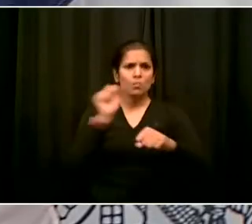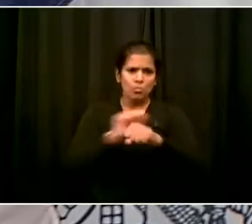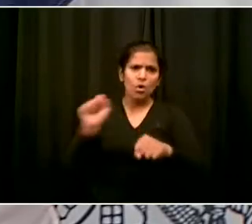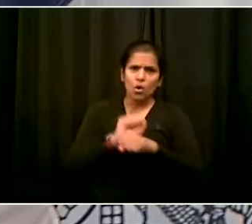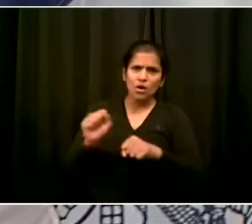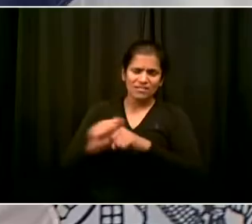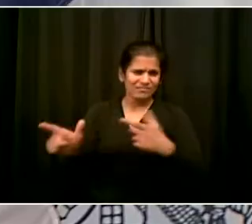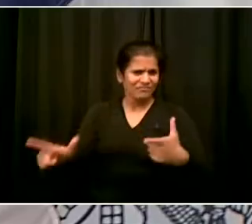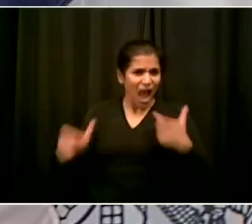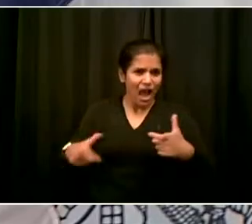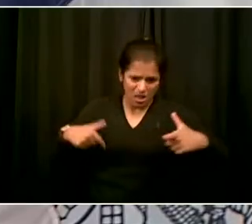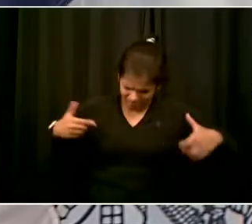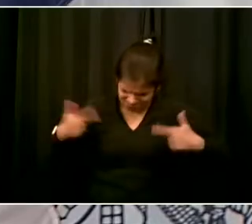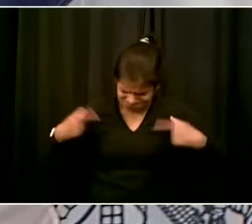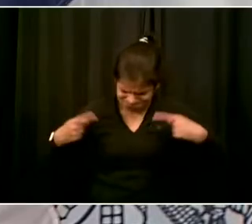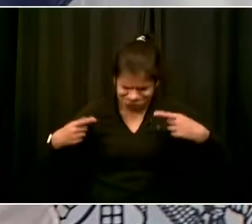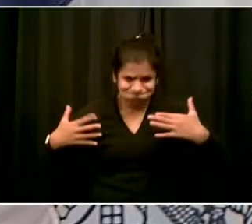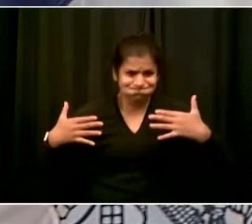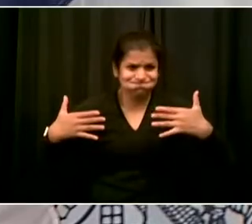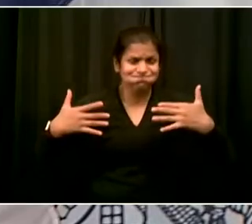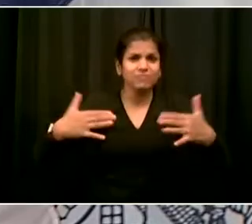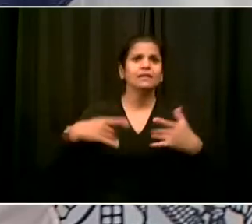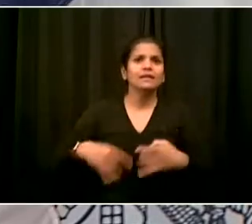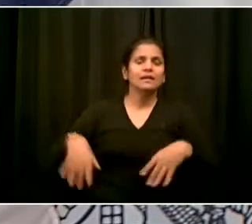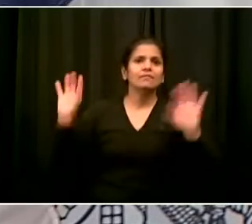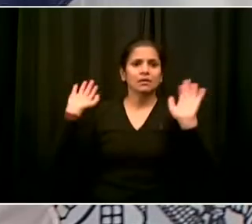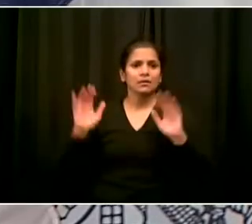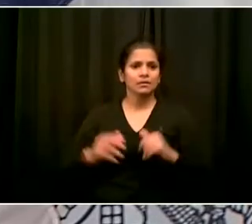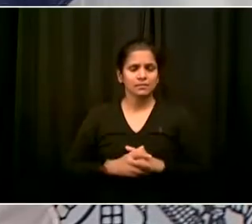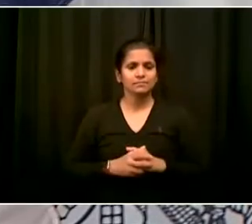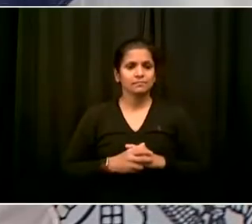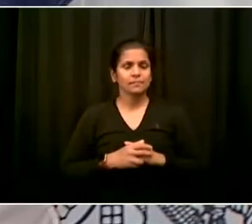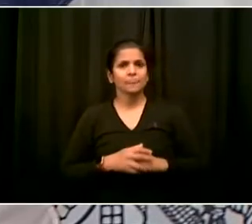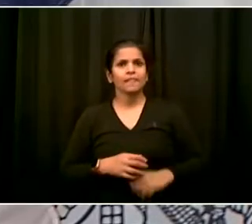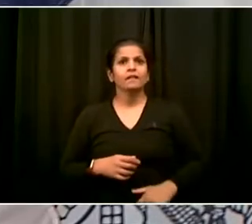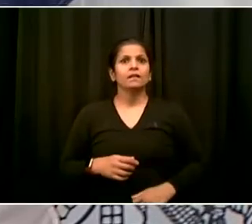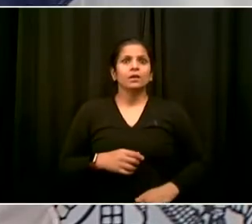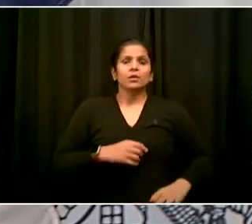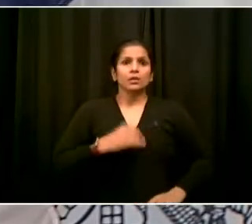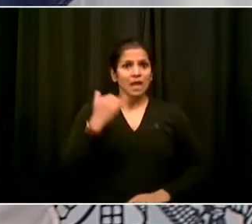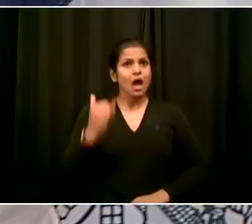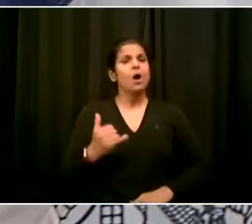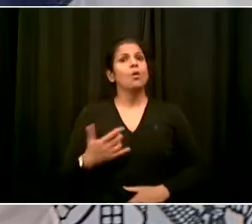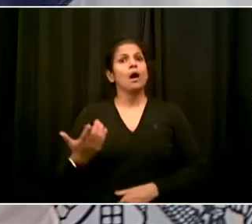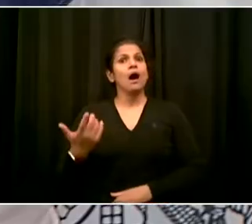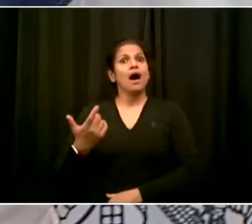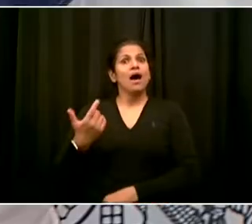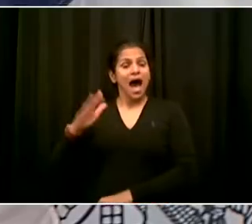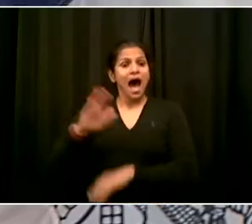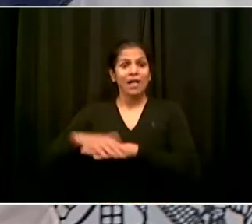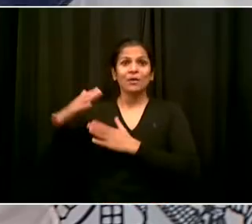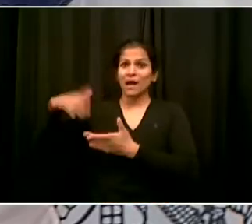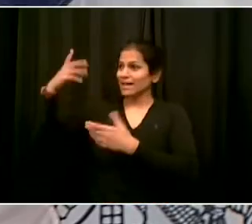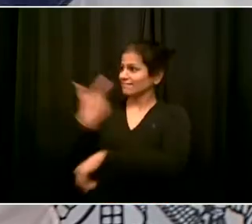RRCOERD TIME, REALLY, AND WE SHOULD BE THANKFUL TO ALL INVOLVED. NOW, VAACCINAAOTINNA CMMIPAGN WL